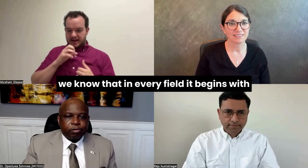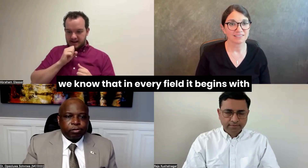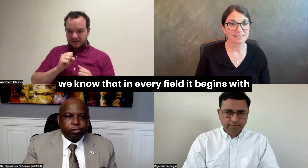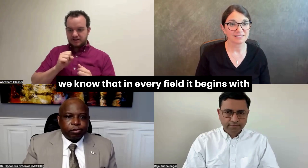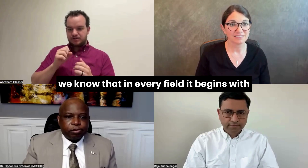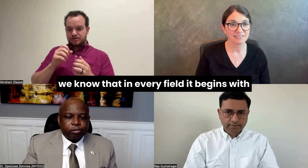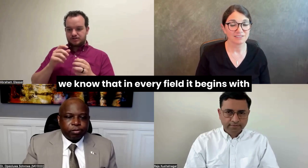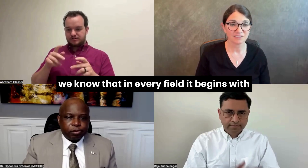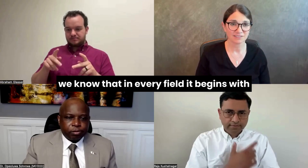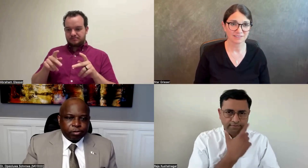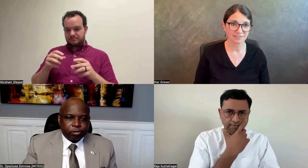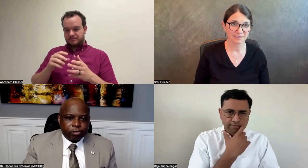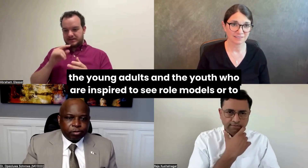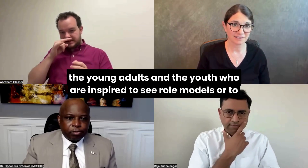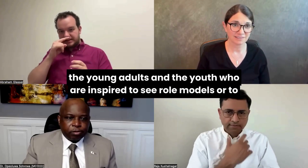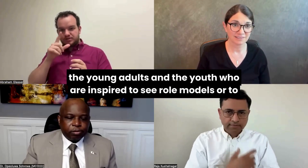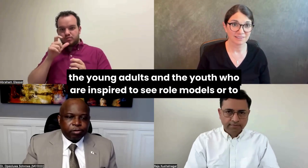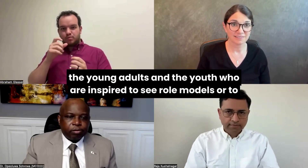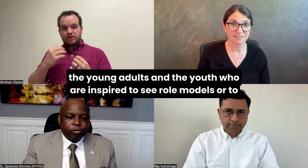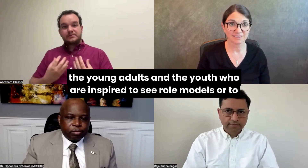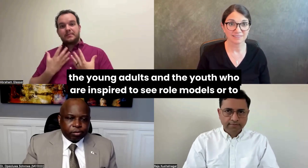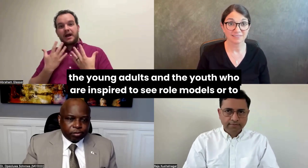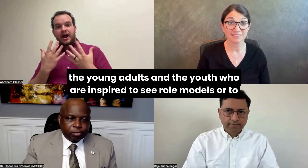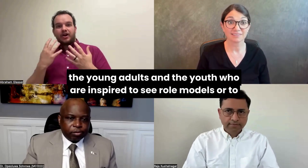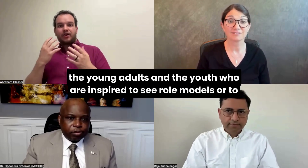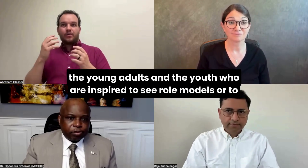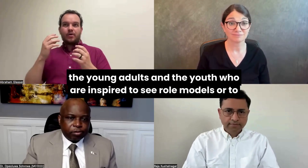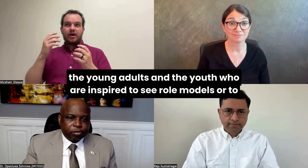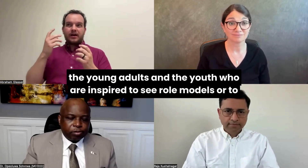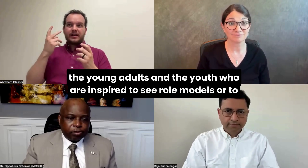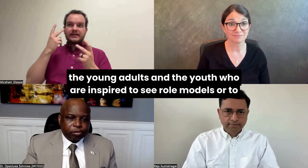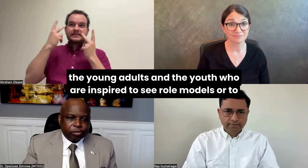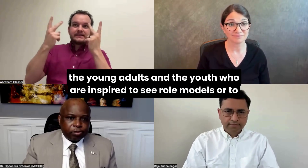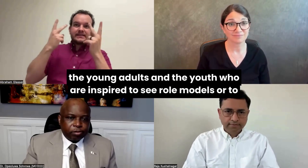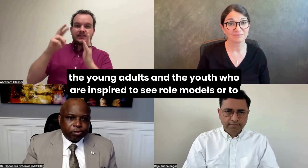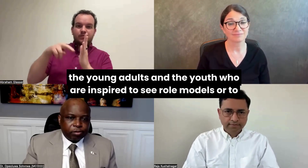the young adults and the youth who are inspired to see role models or to